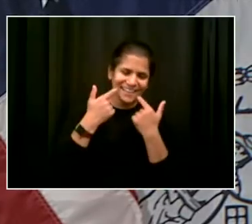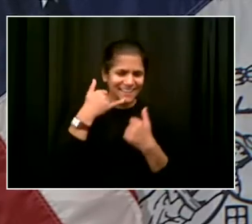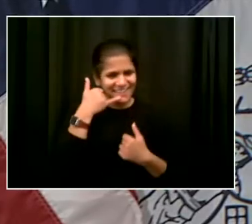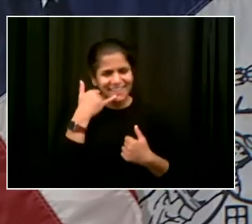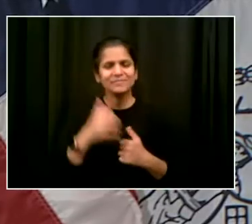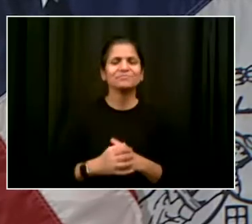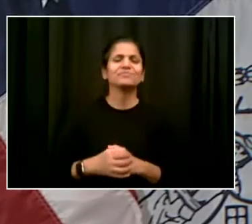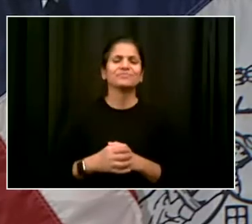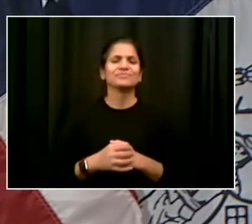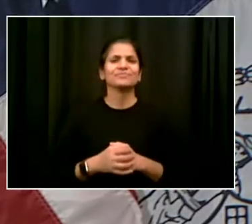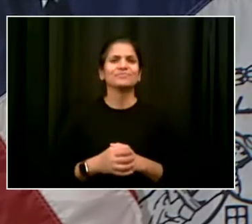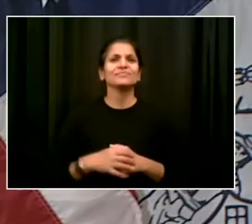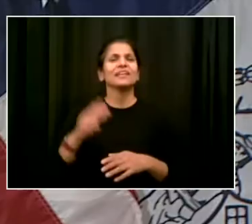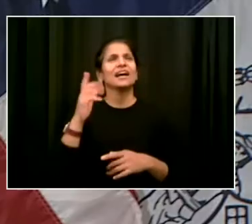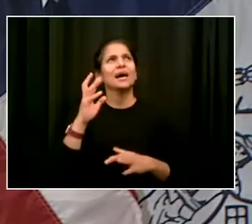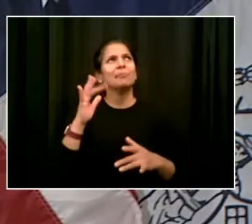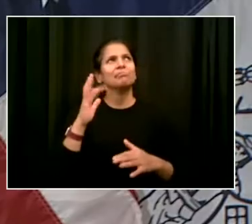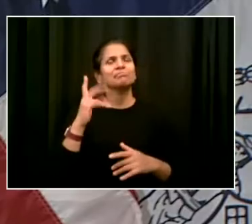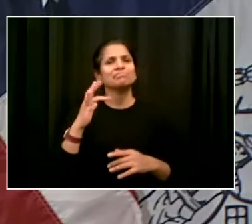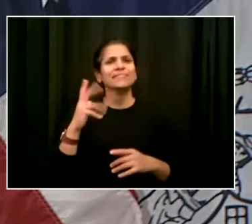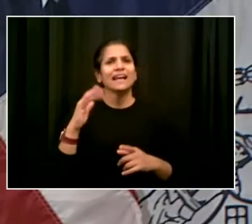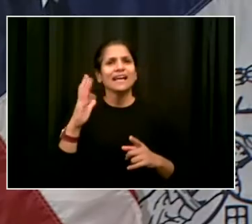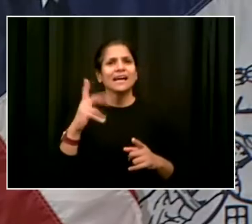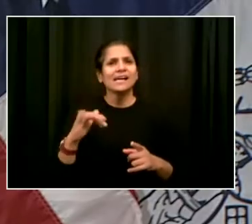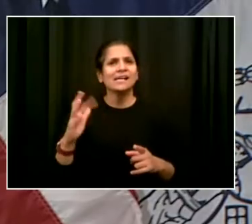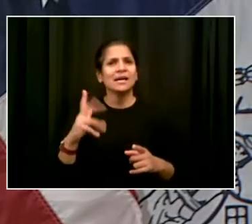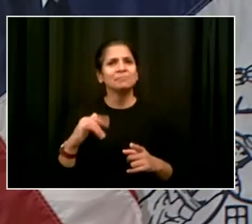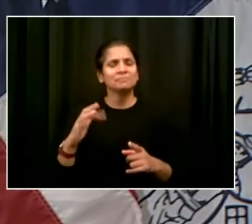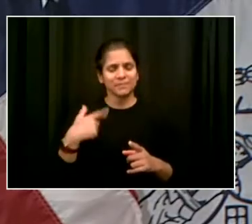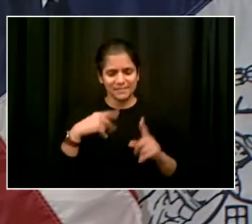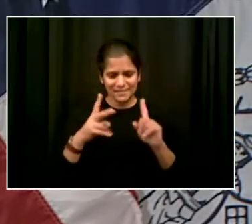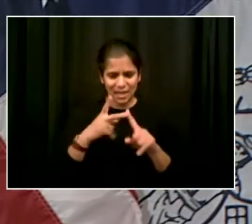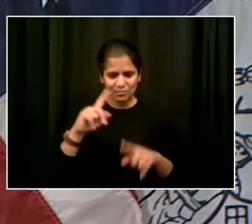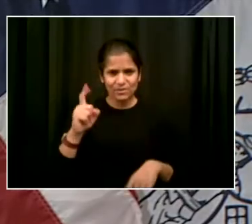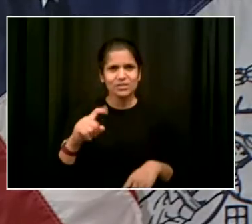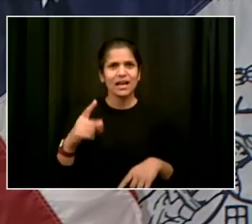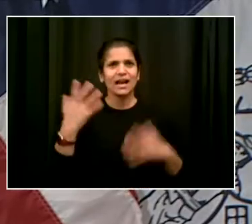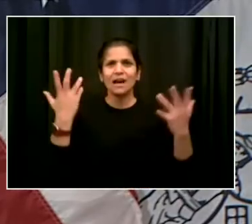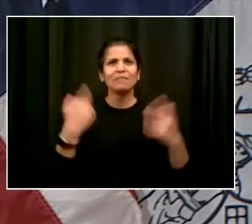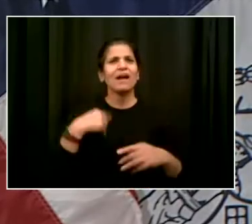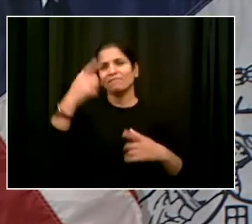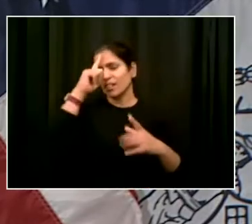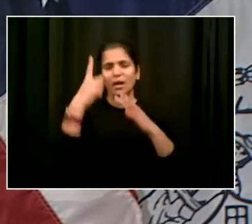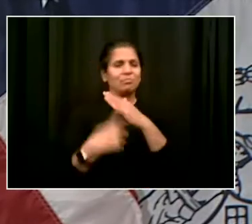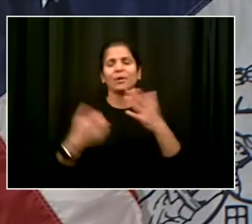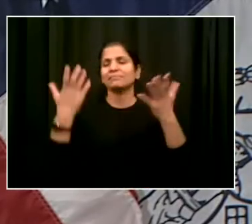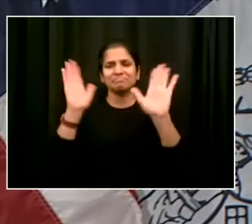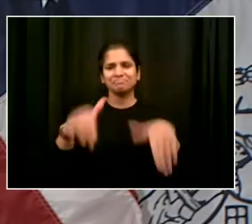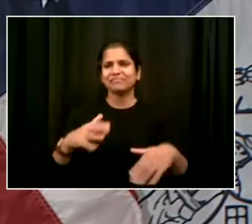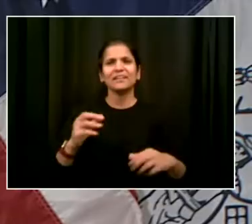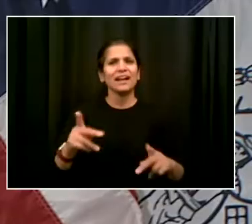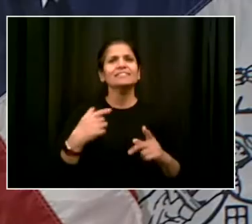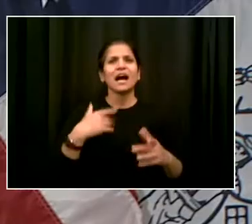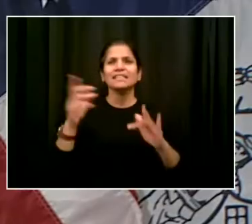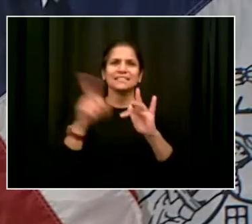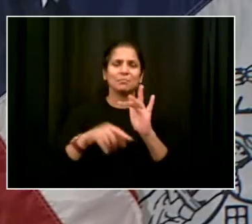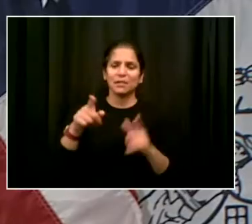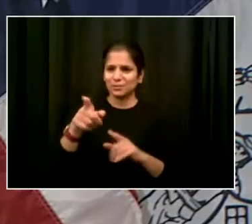CAUSALLY TAKING NOTES IN THE MIDDLE OF THIS AND SOMETIMES FORGET WHERE WE JUST WERE SO I'VE EMPATHY FOR YOU.